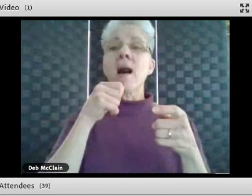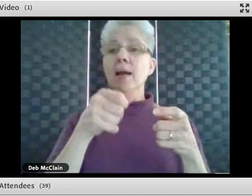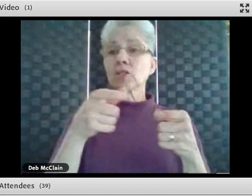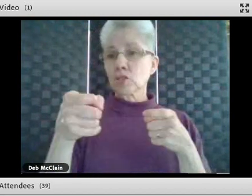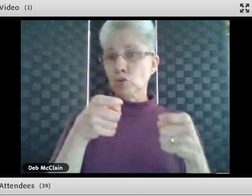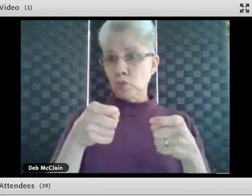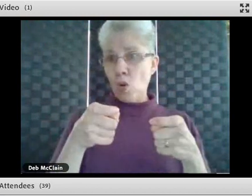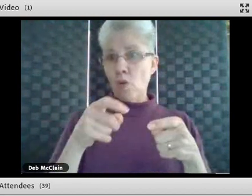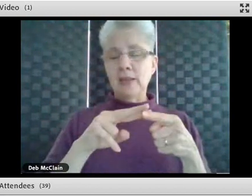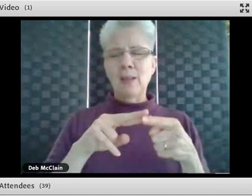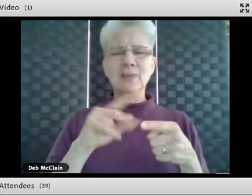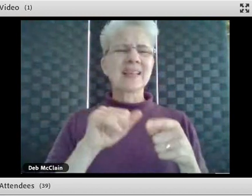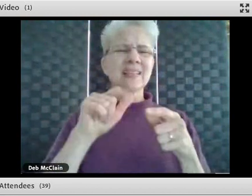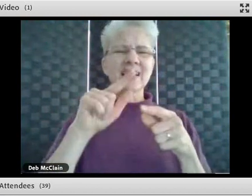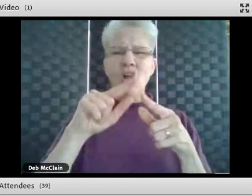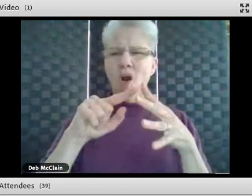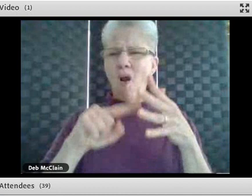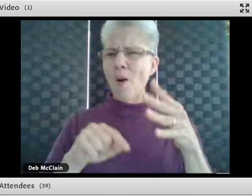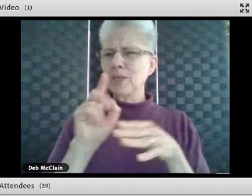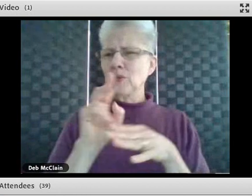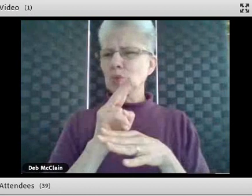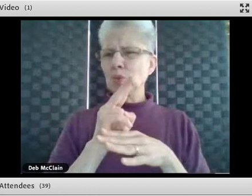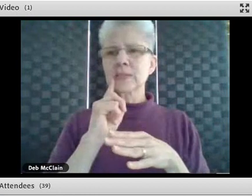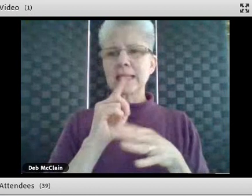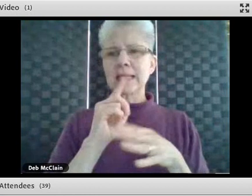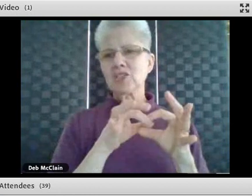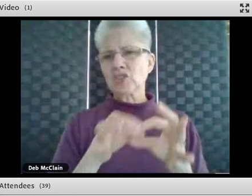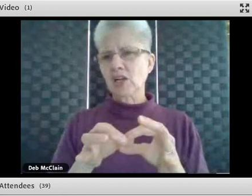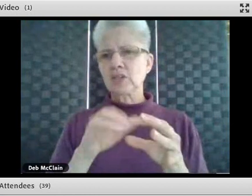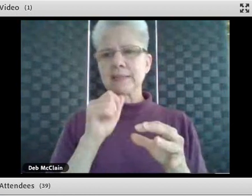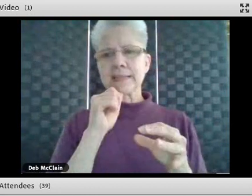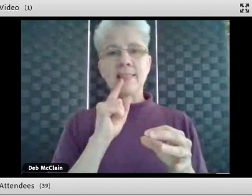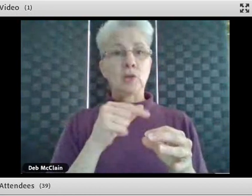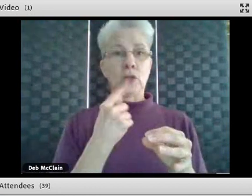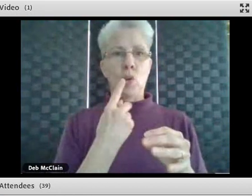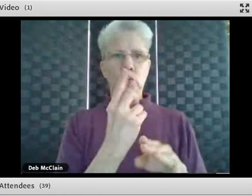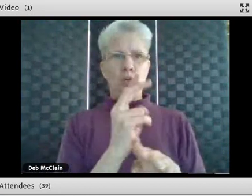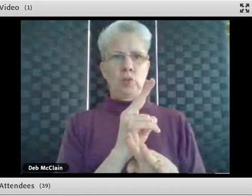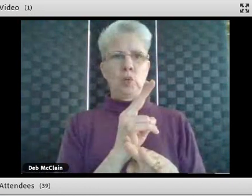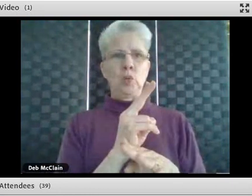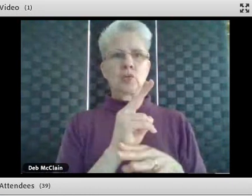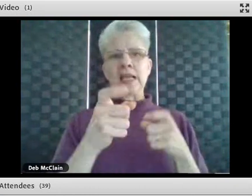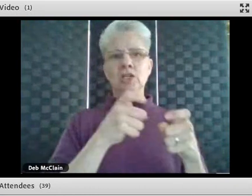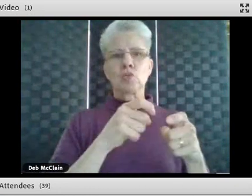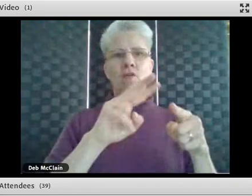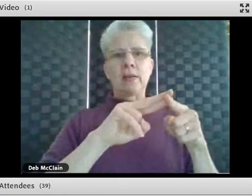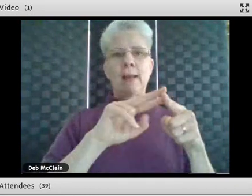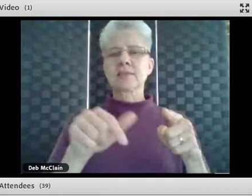And all these can be used in conjunction with it. It's not like you can only use controlled vocabularies and only use uncontrolled ones.